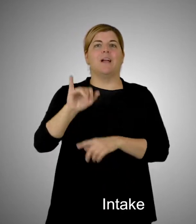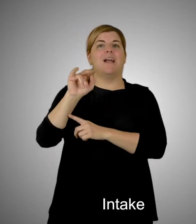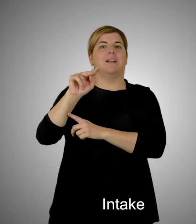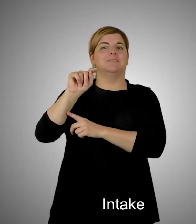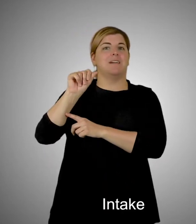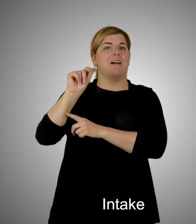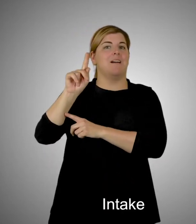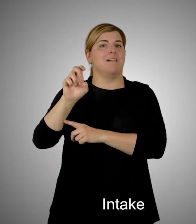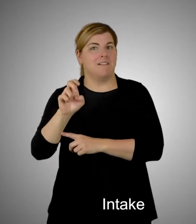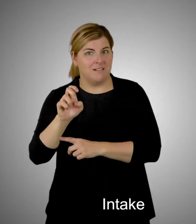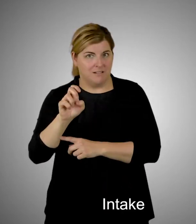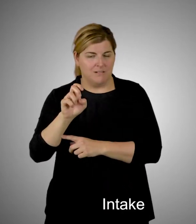Intake